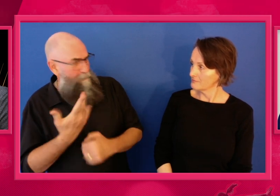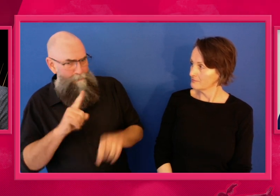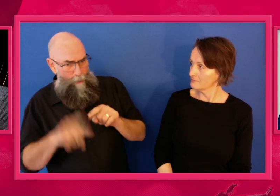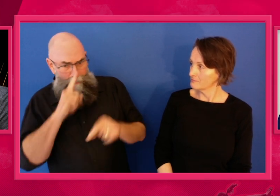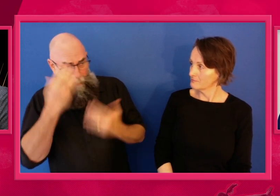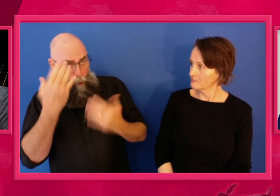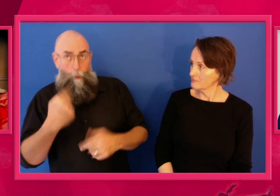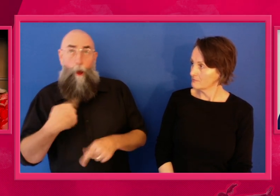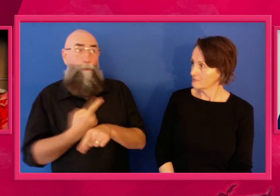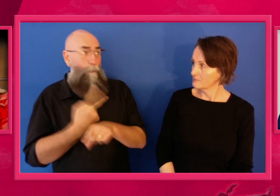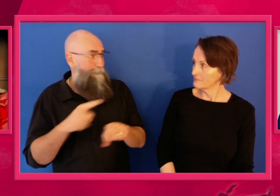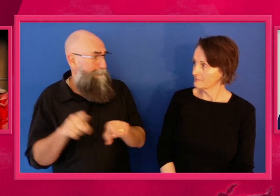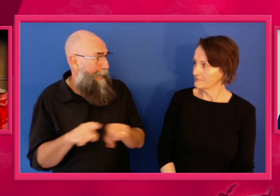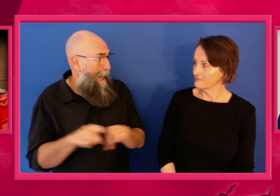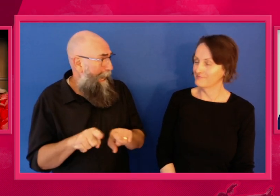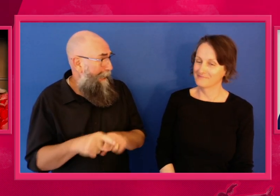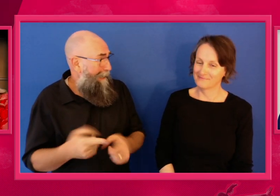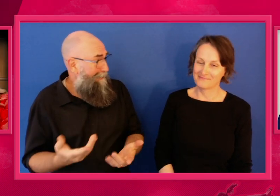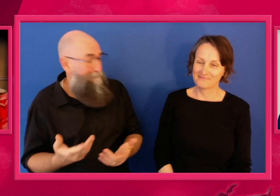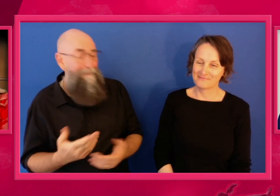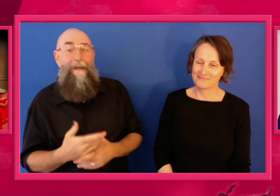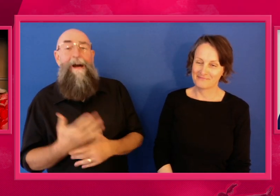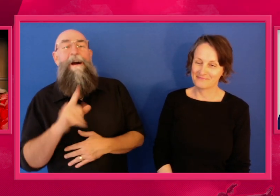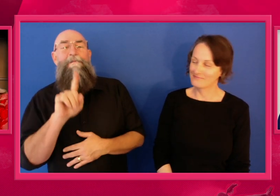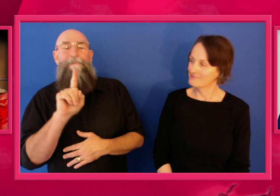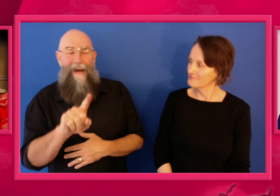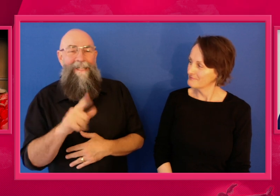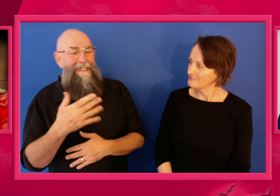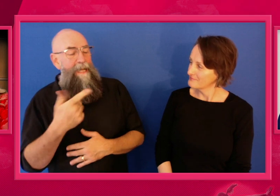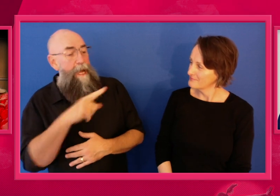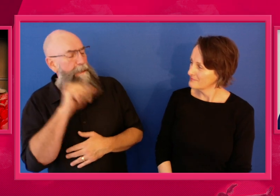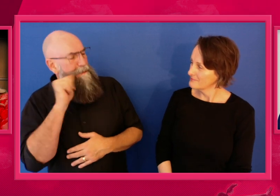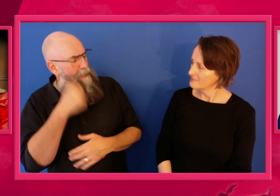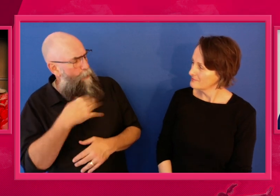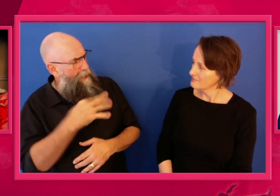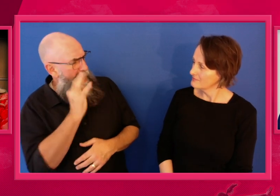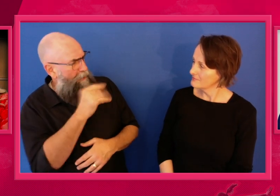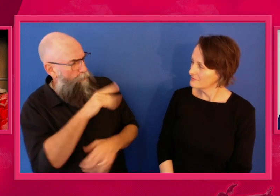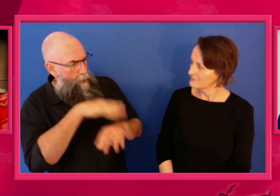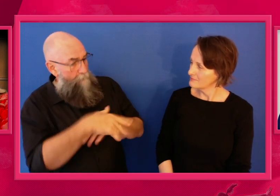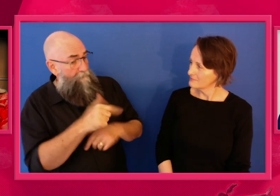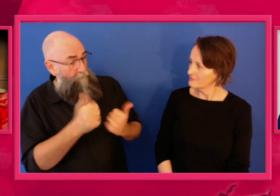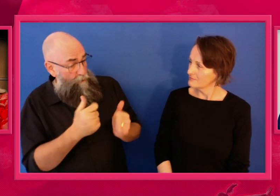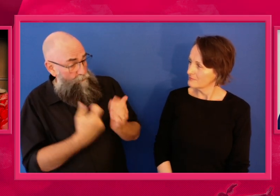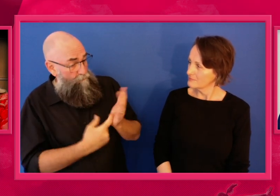Georgie Tunny: I struggle daily. I've got to pick you up on something that you said post-race yesterday. Is this true? Did you call Kurt Fearnley tight arse?